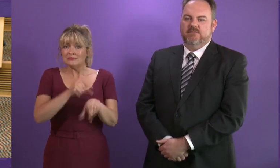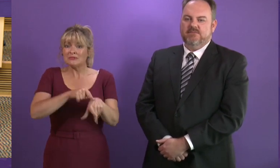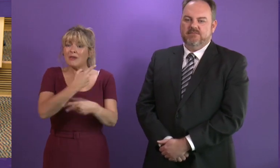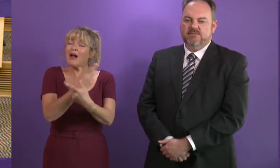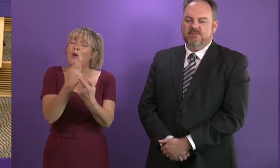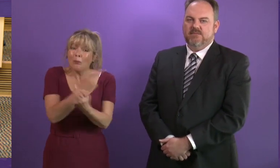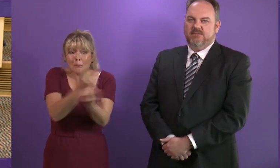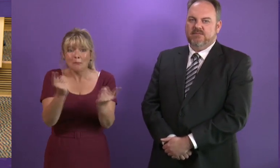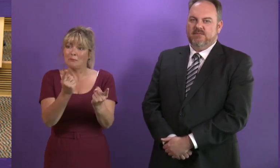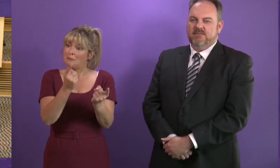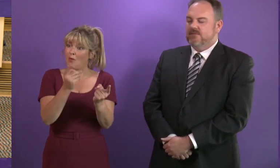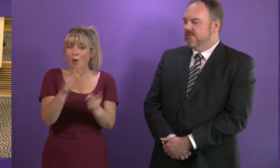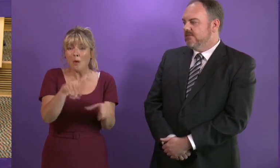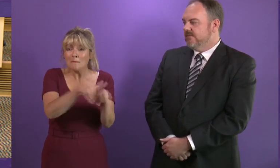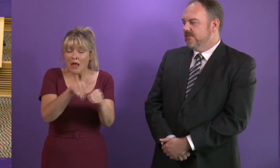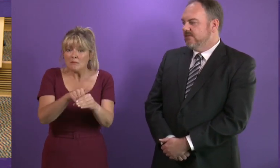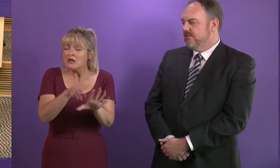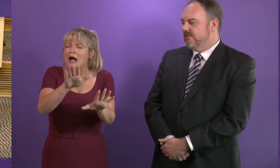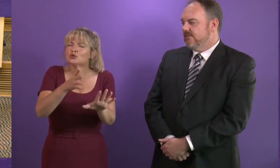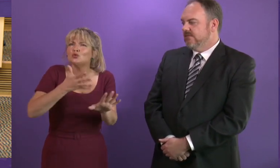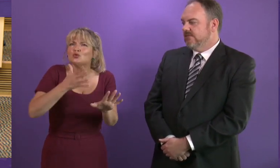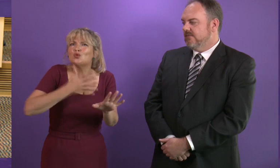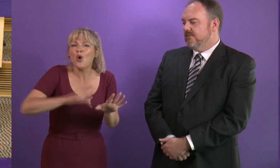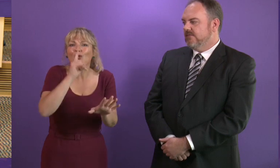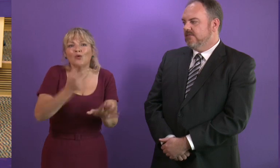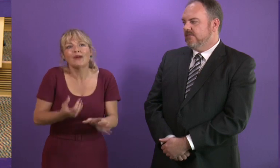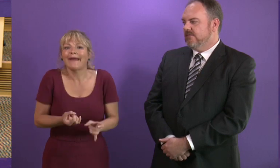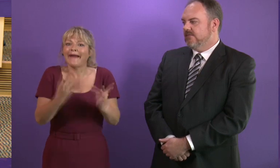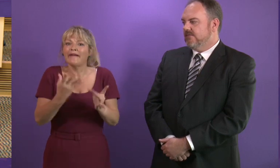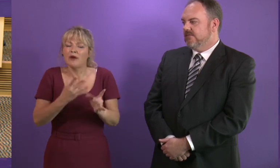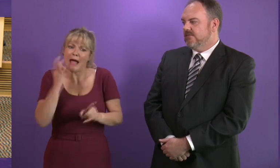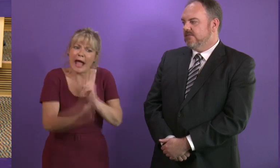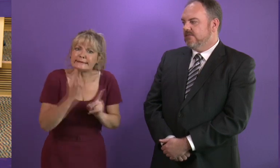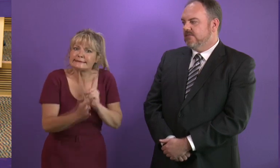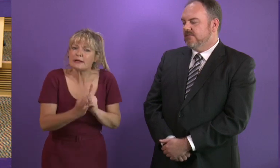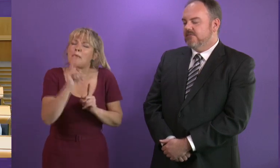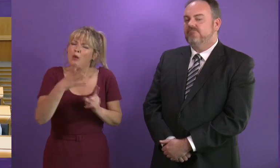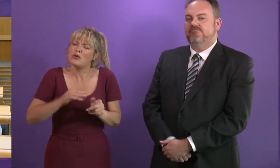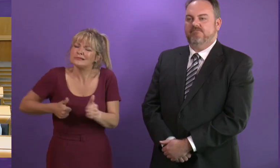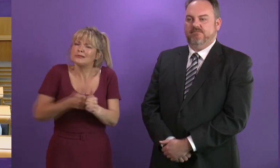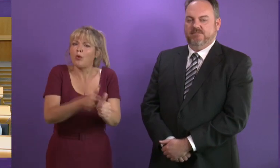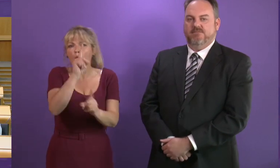that all members will get behind that motivation and the objectives that we are seeking to fulfil. Jackson Carlaw: